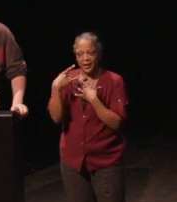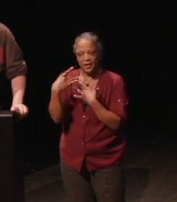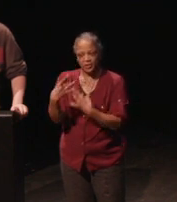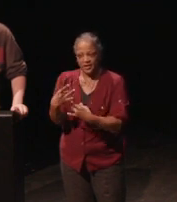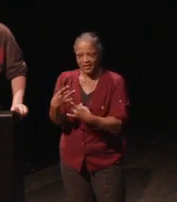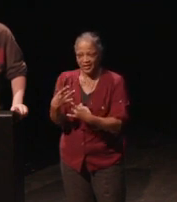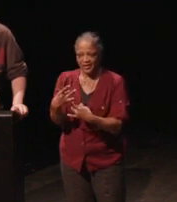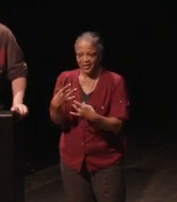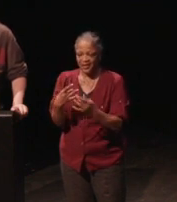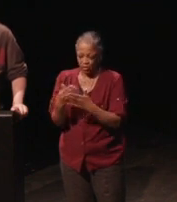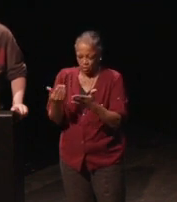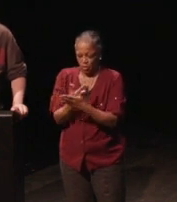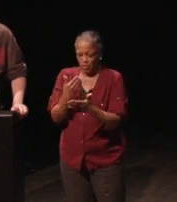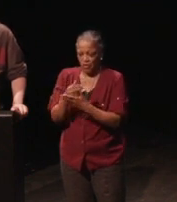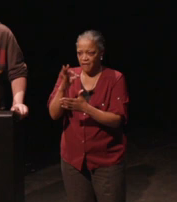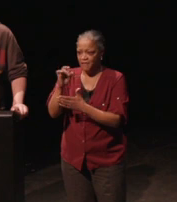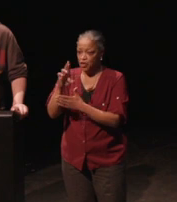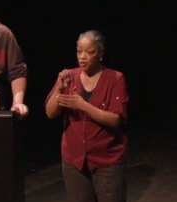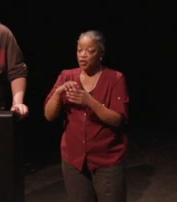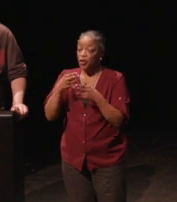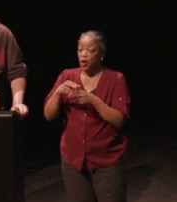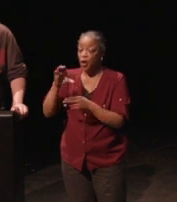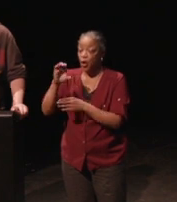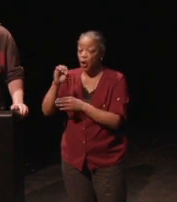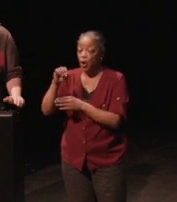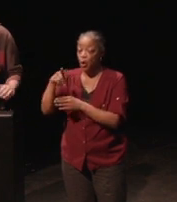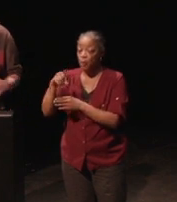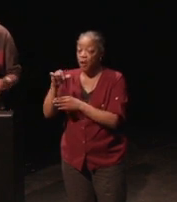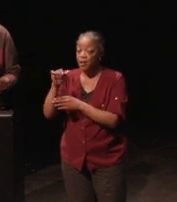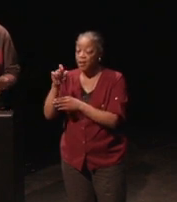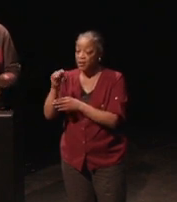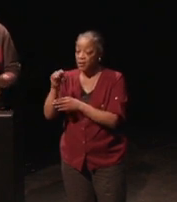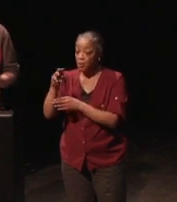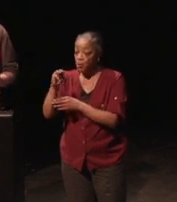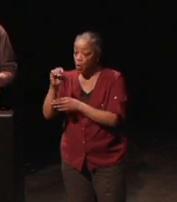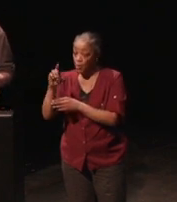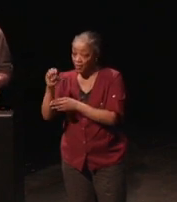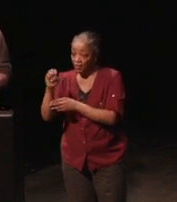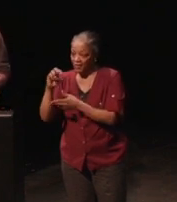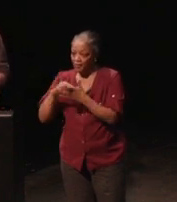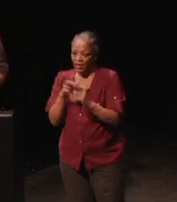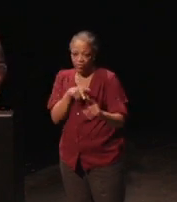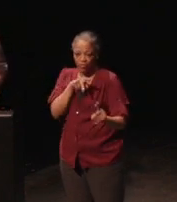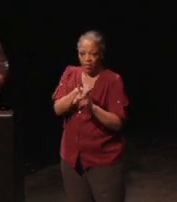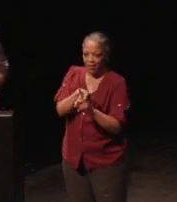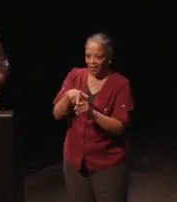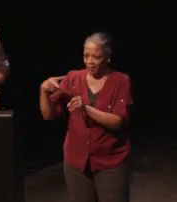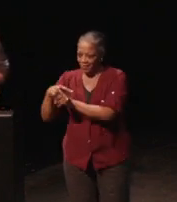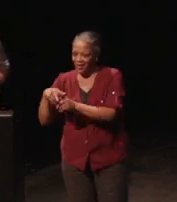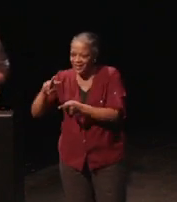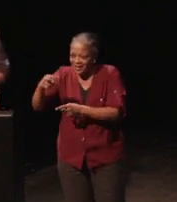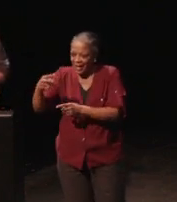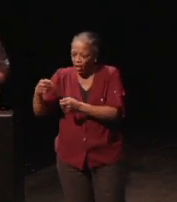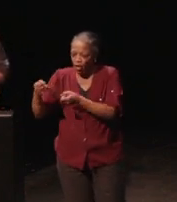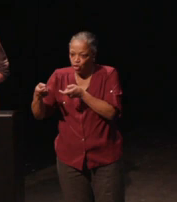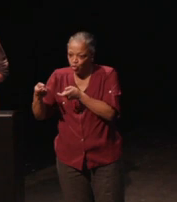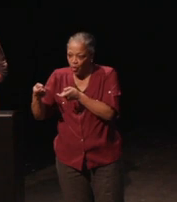a new feature called co-pilot mode. Co-pilot mode basically allows you to plug in a second controller, which then does